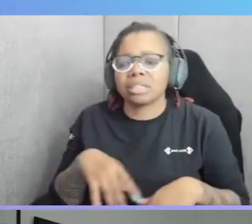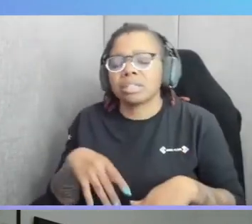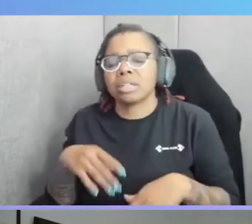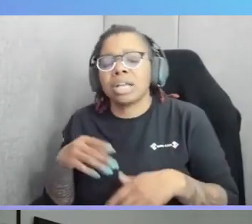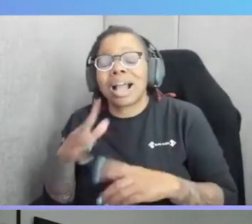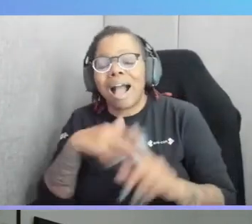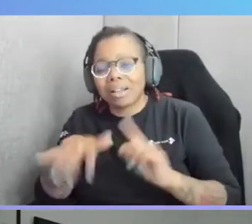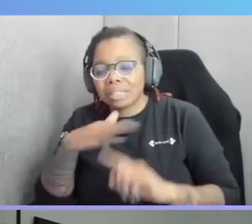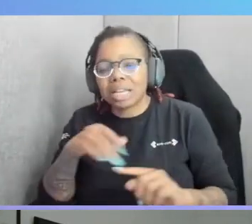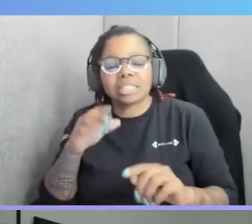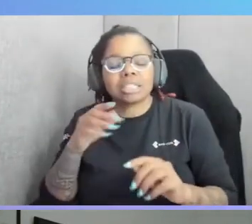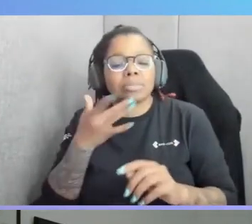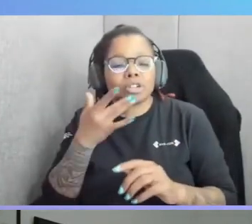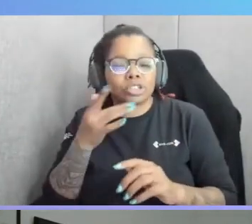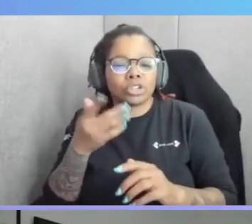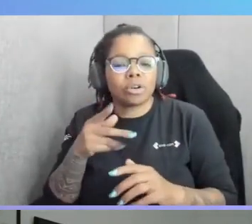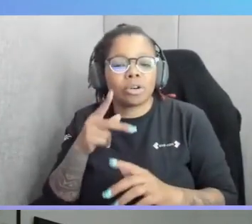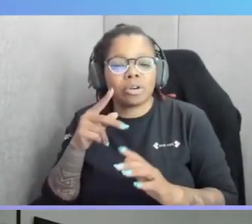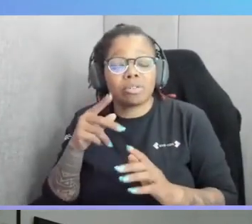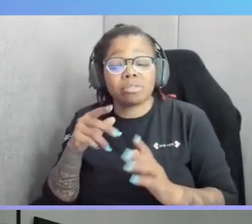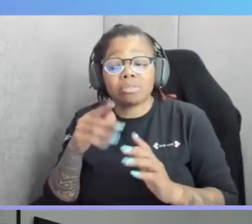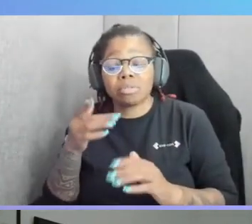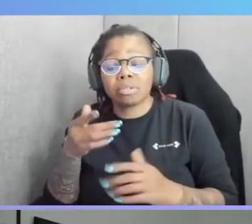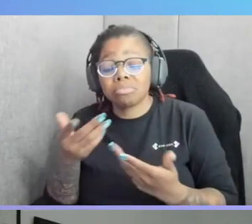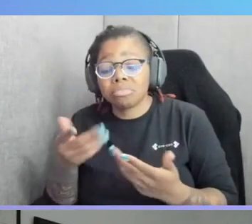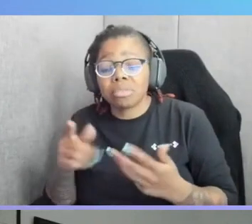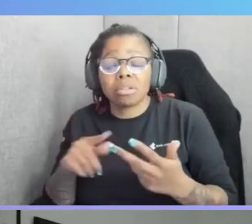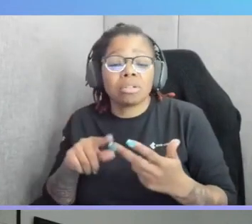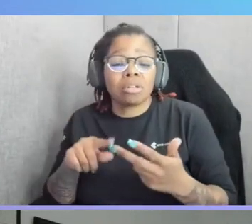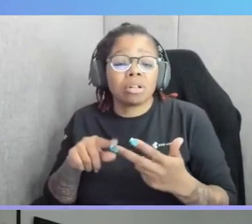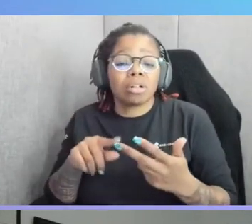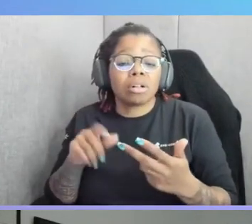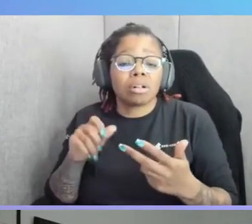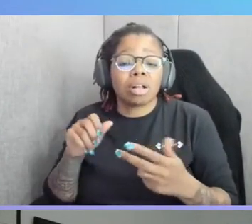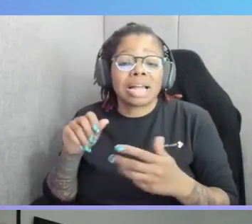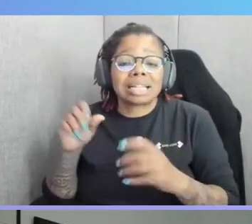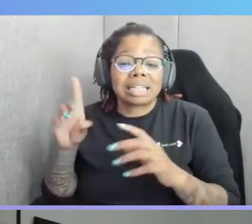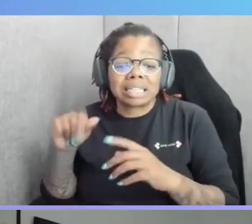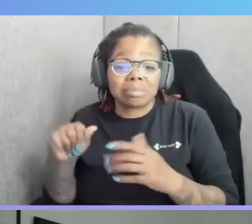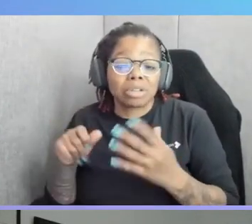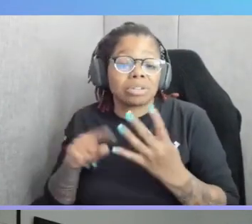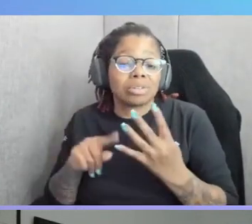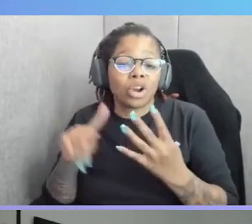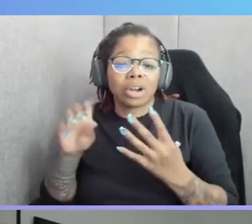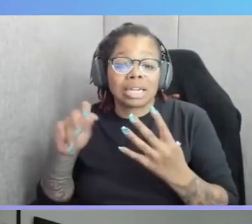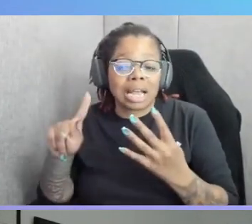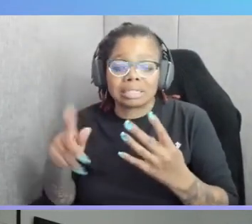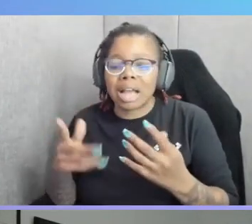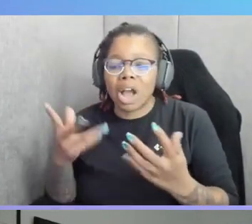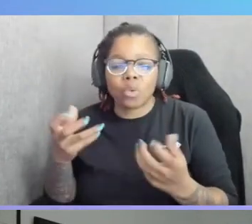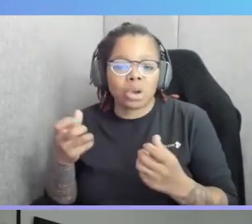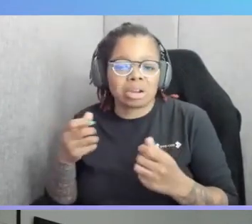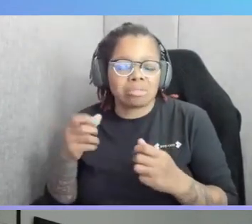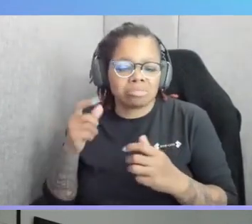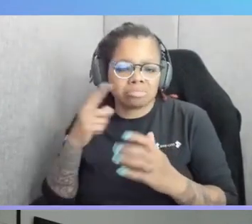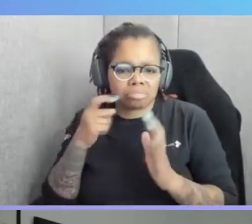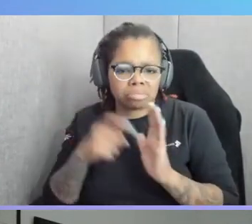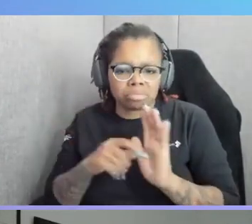detail, their disability or the user's task. And it's just I want to acknowledge it's not possible for authors to create